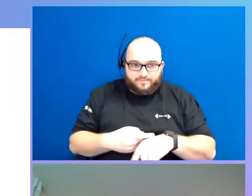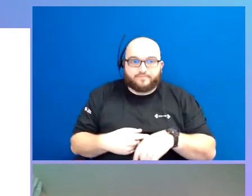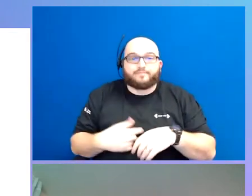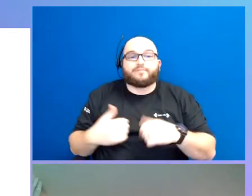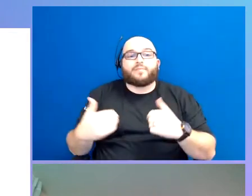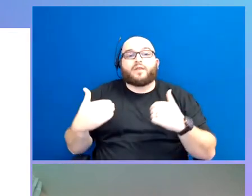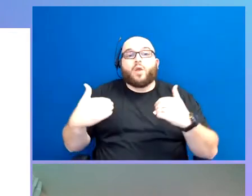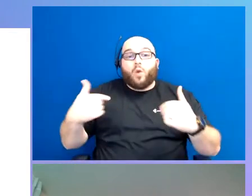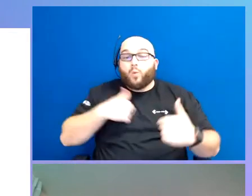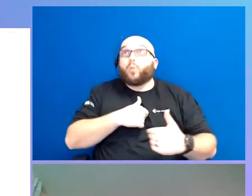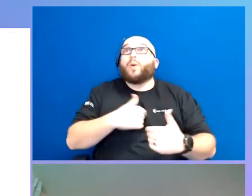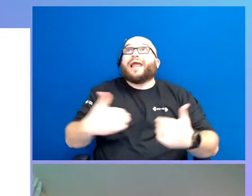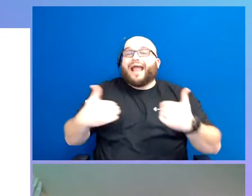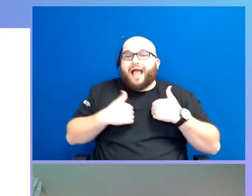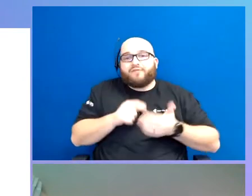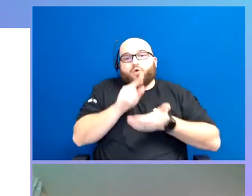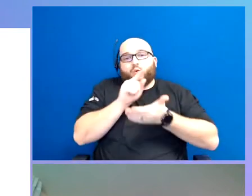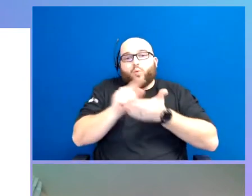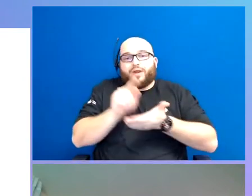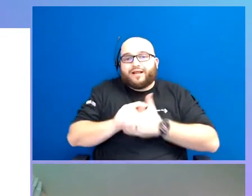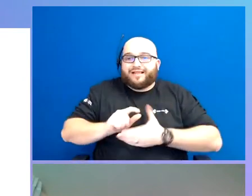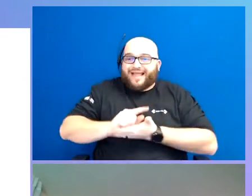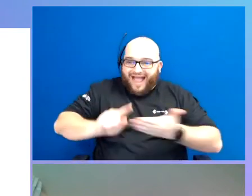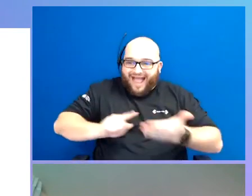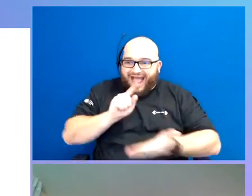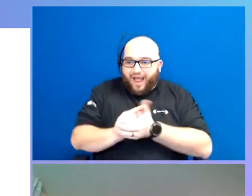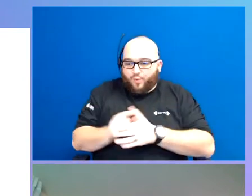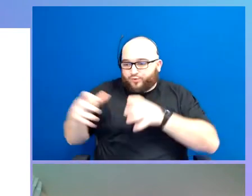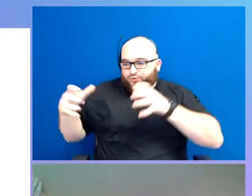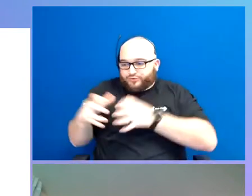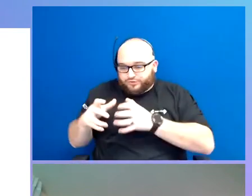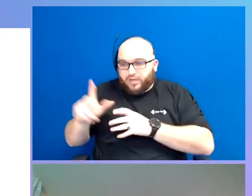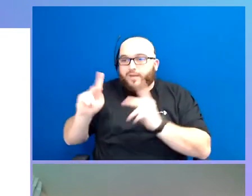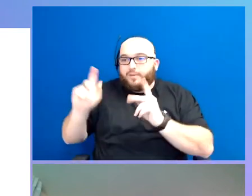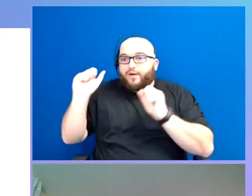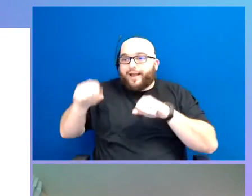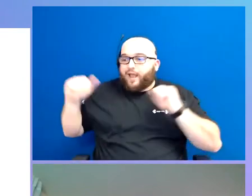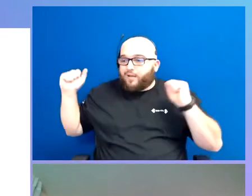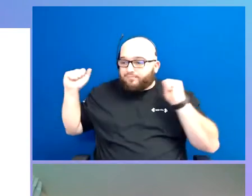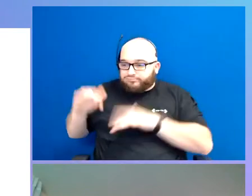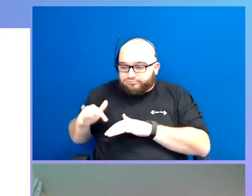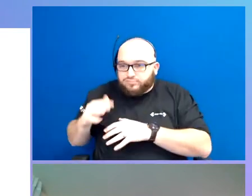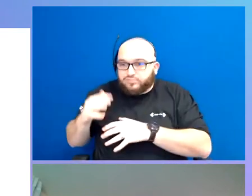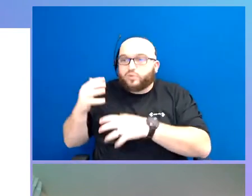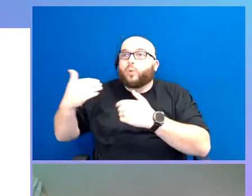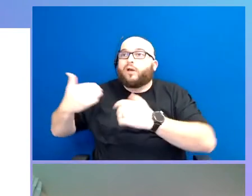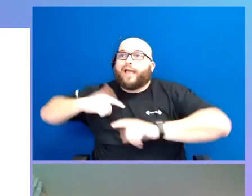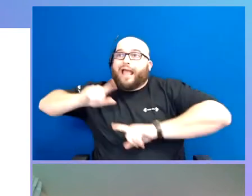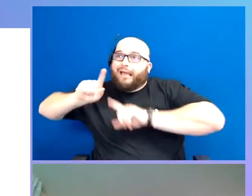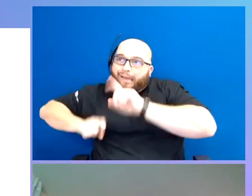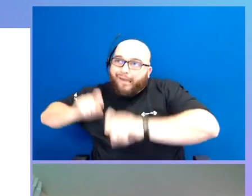we have dedicated weekly office hours where people can go and, um, get their questions